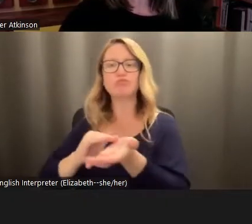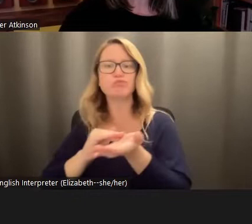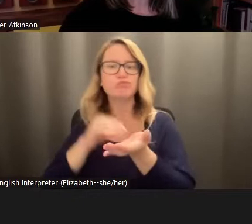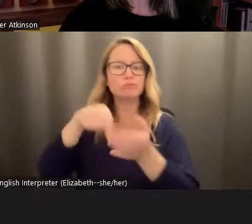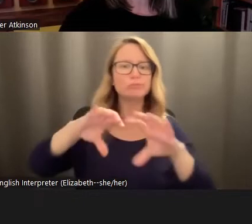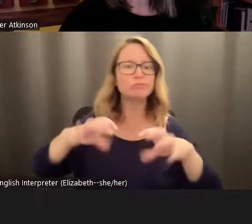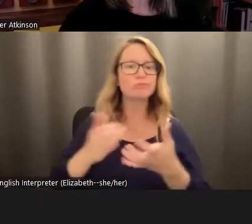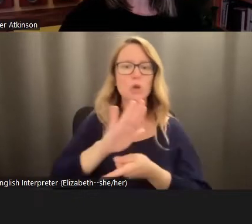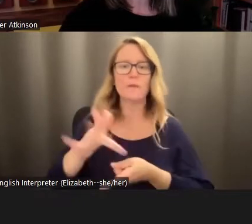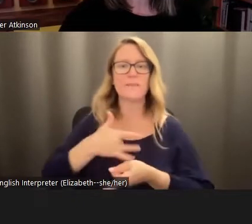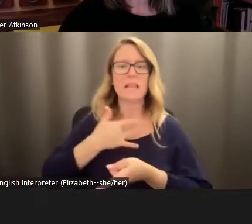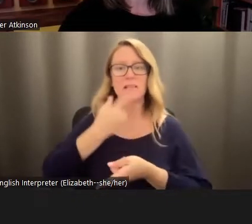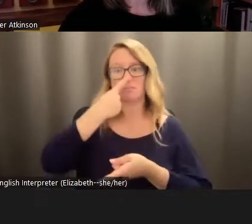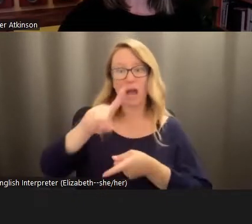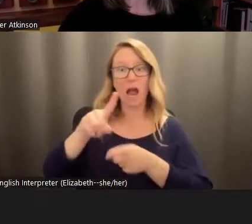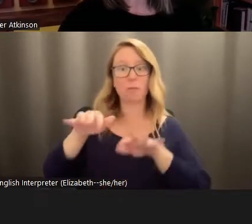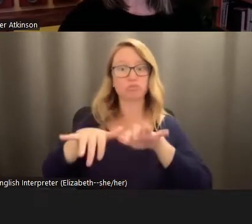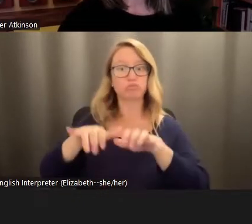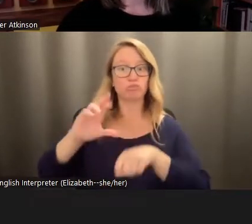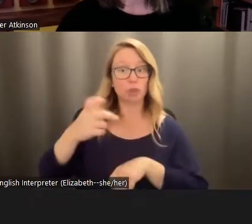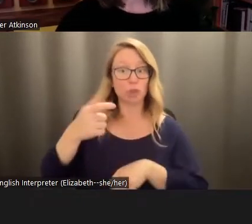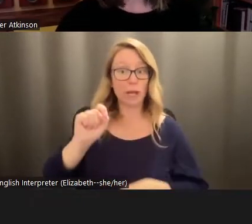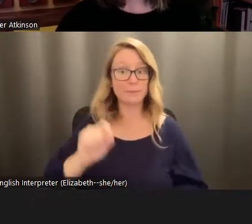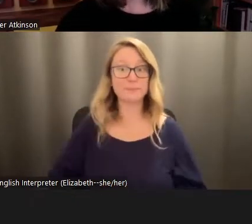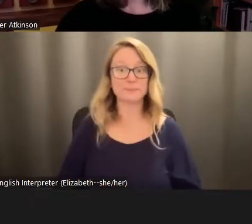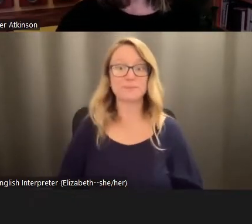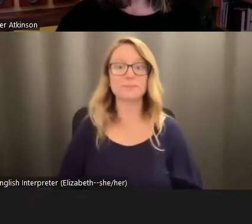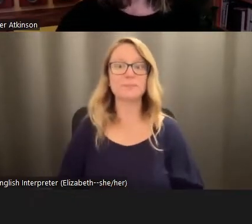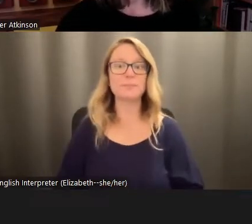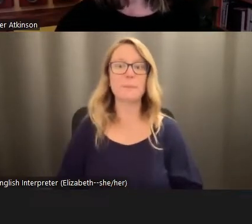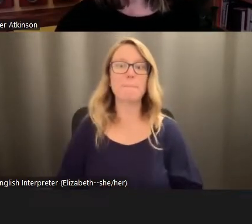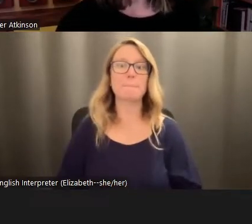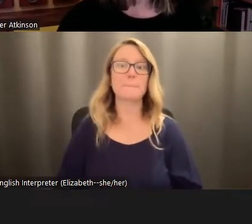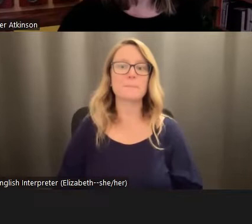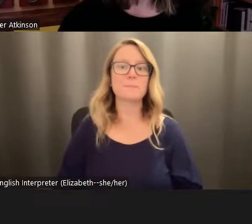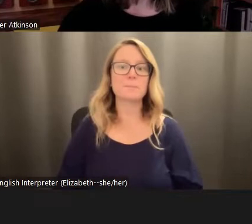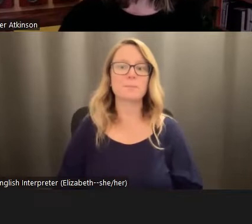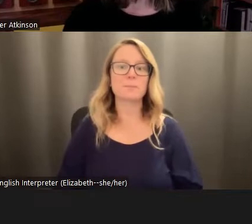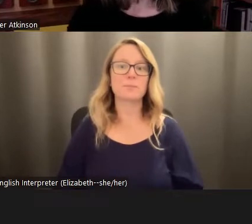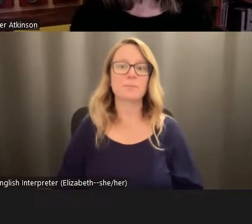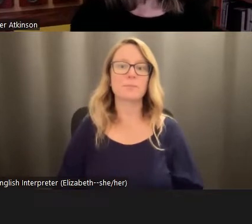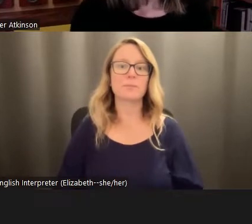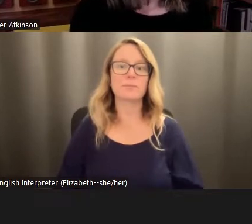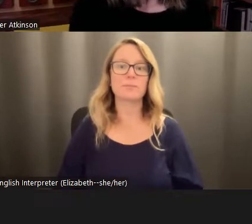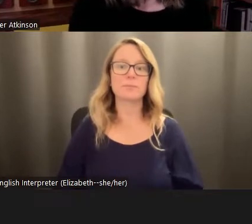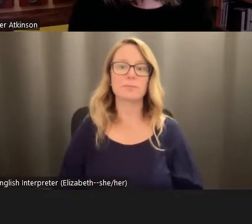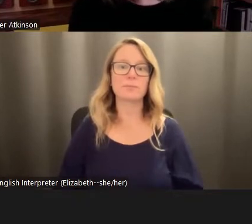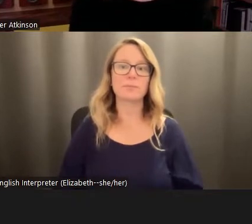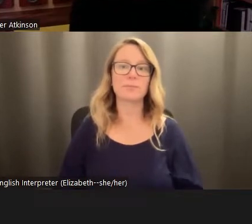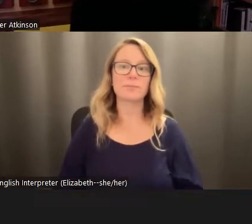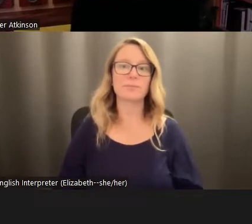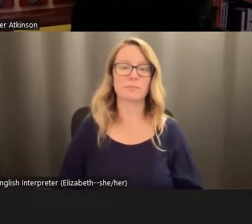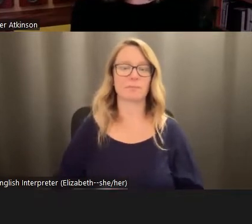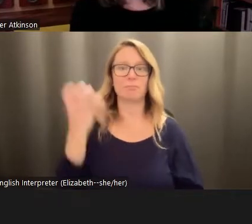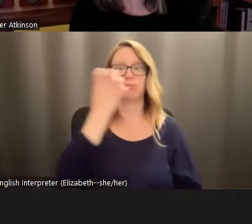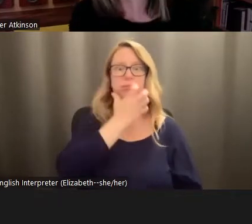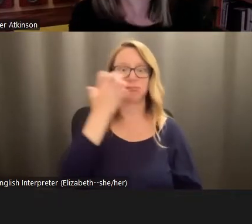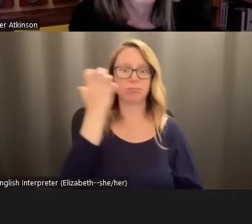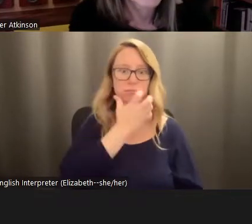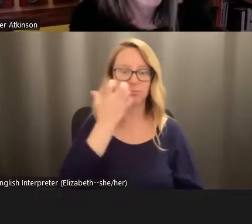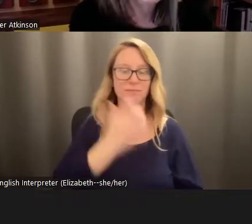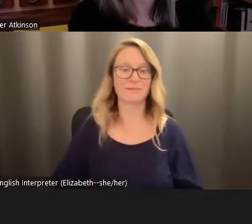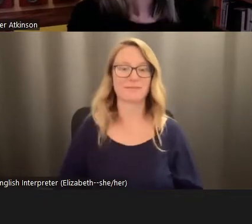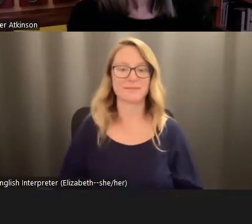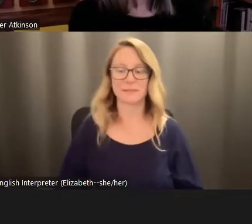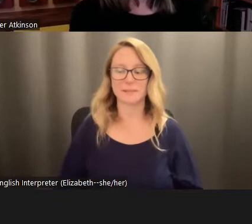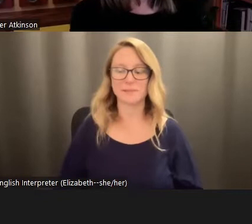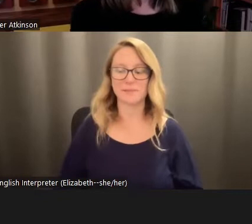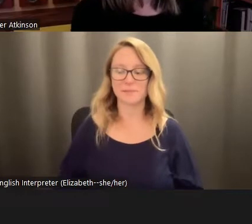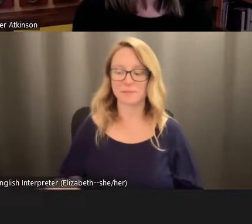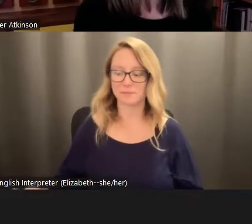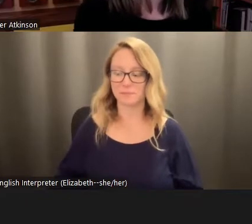if you want to just drop that in the chat. Oh, goodness. I see